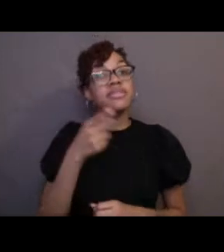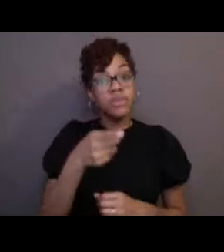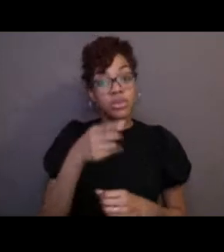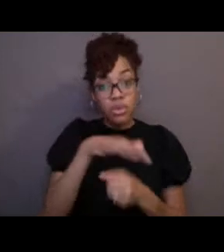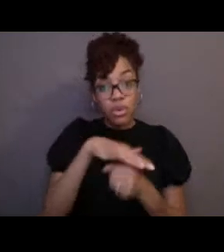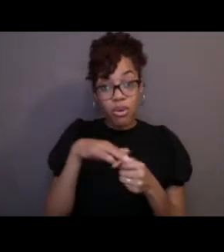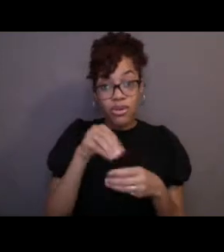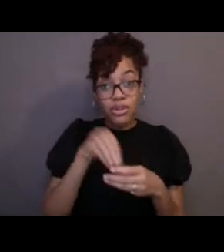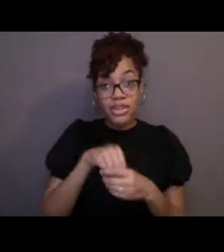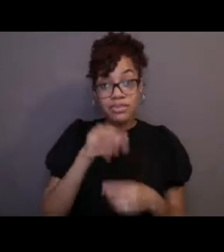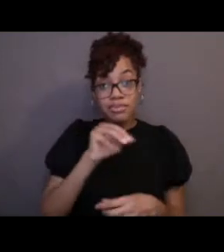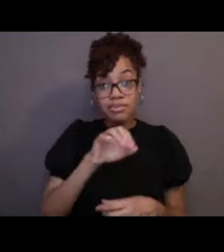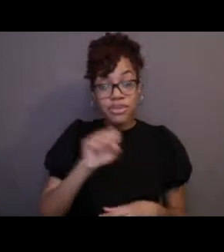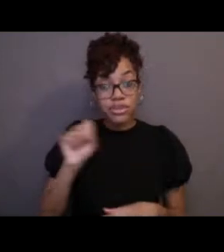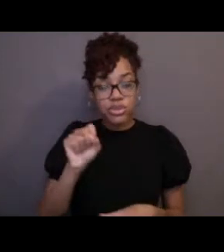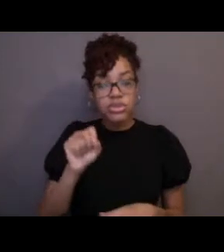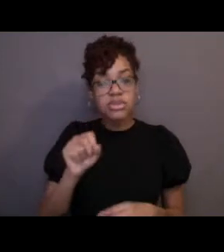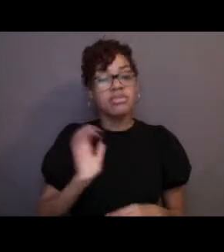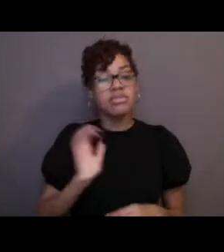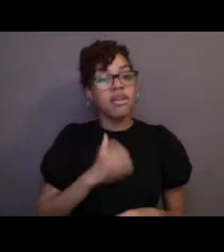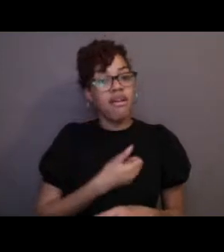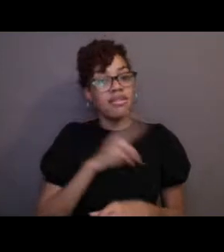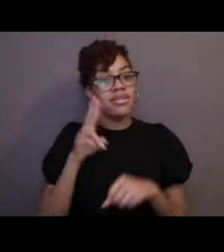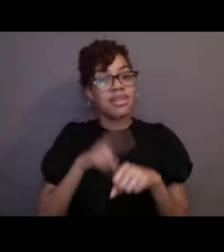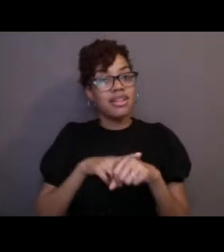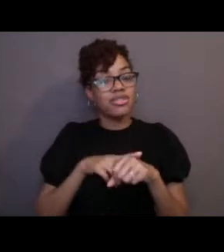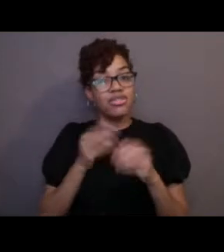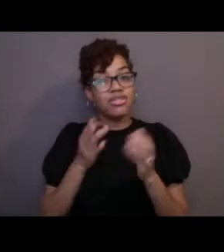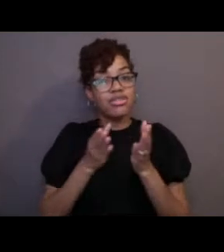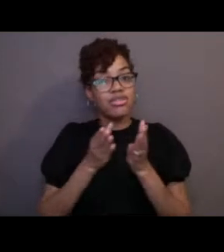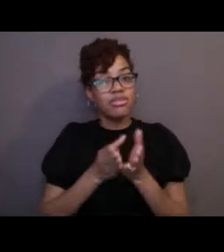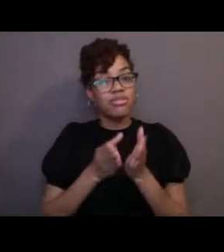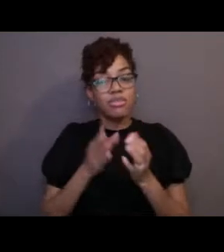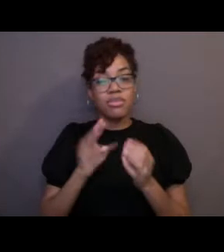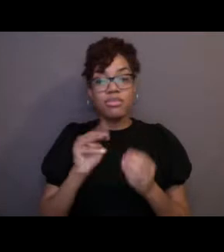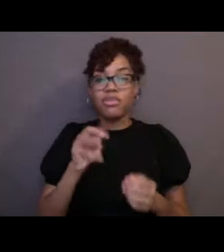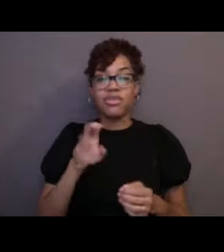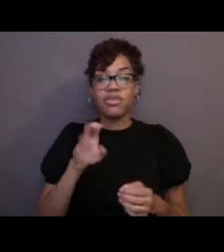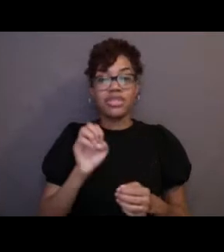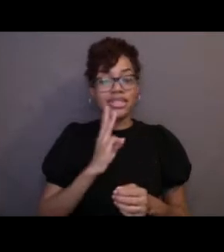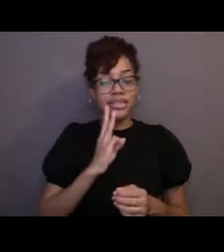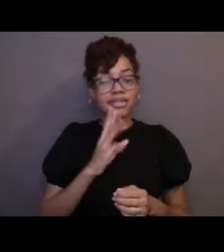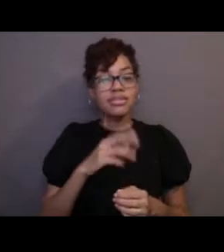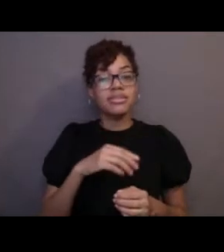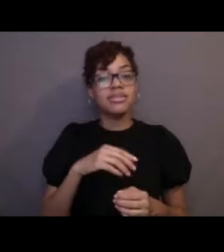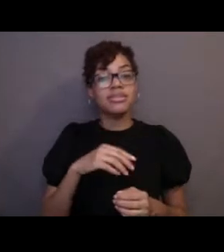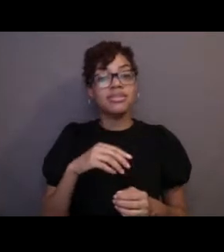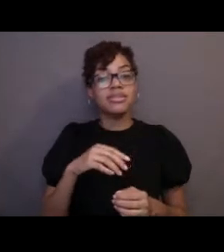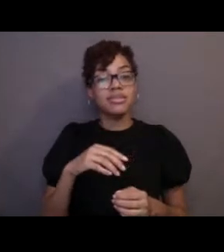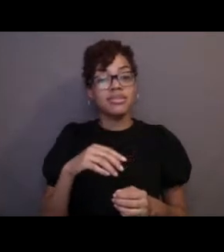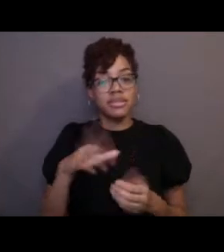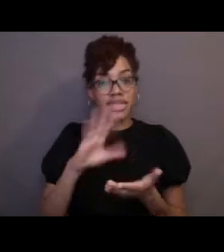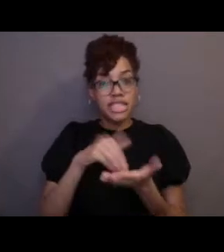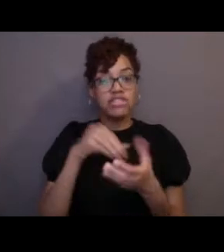our National Marine Life Center in Buzzards Bay has 36 Kemp's ridley turtles right now